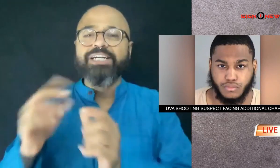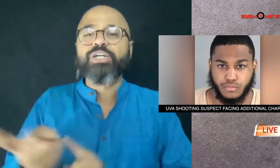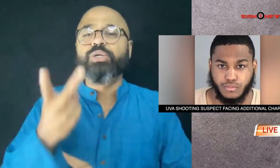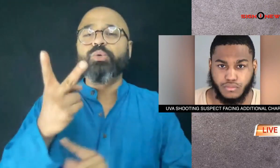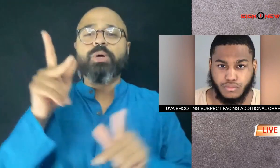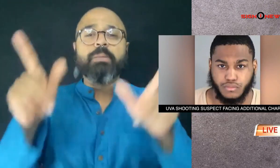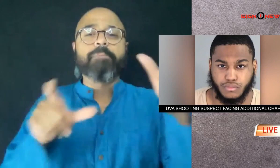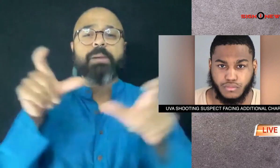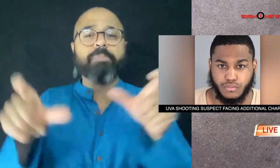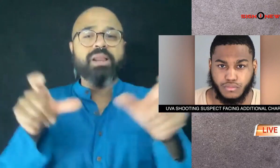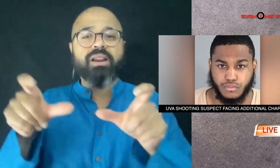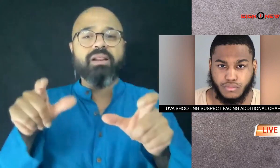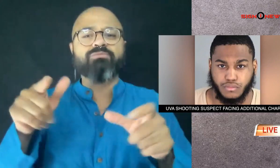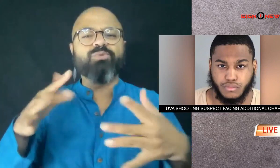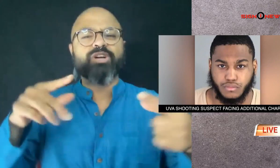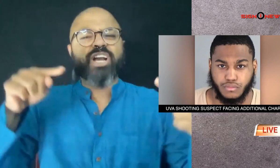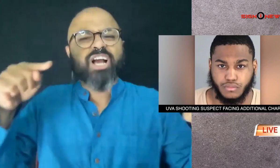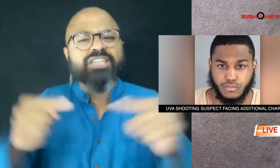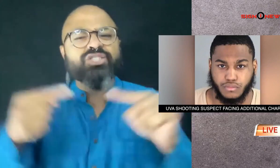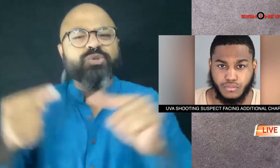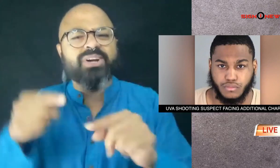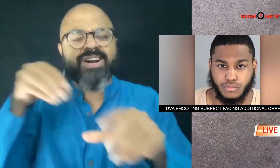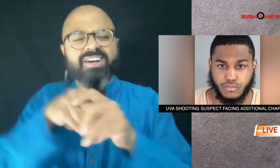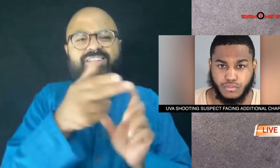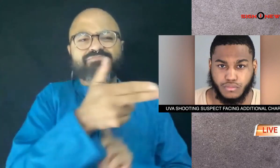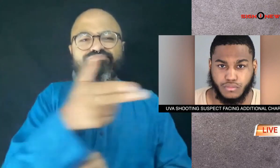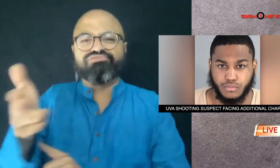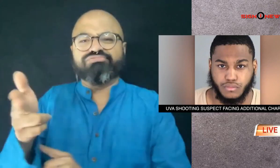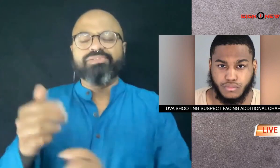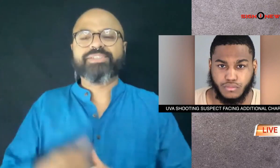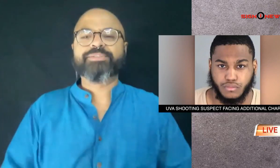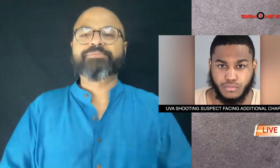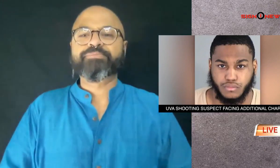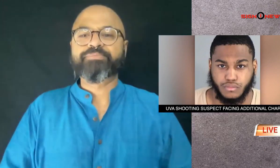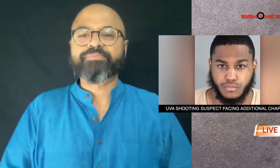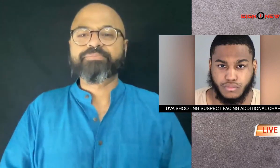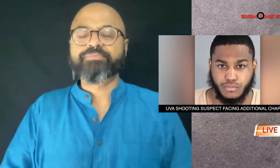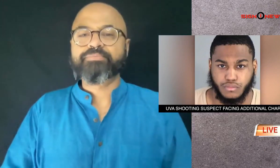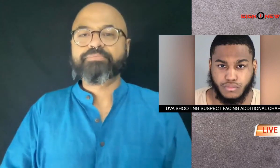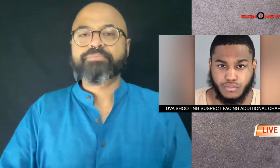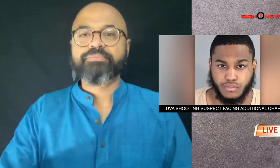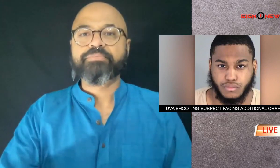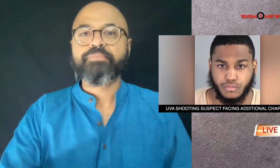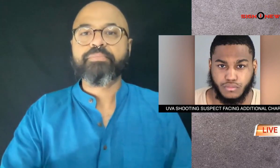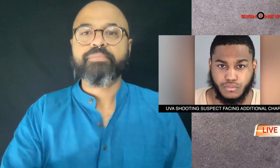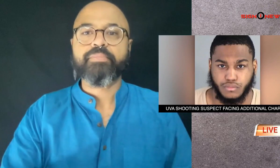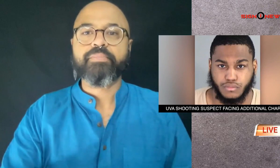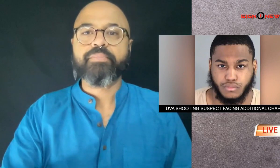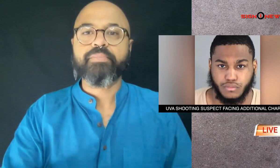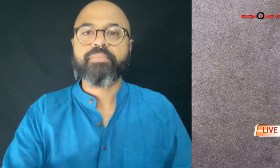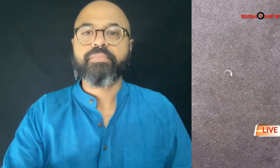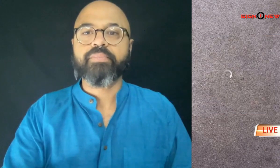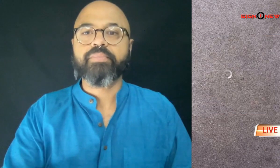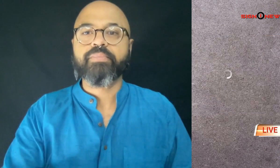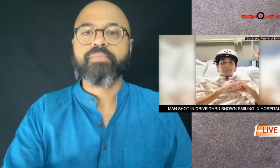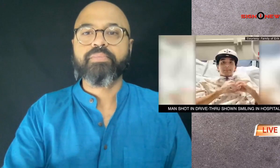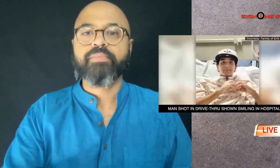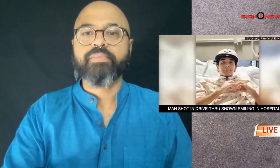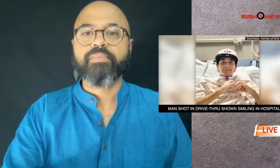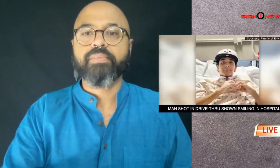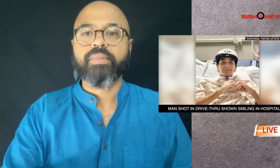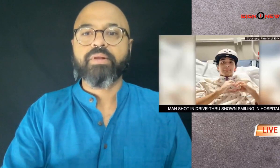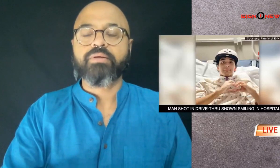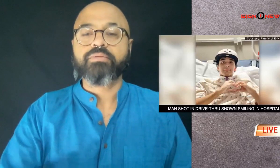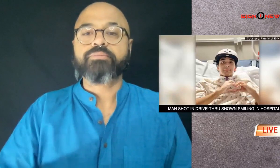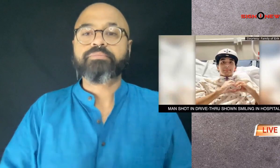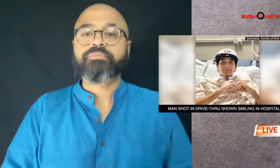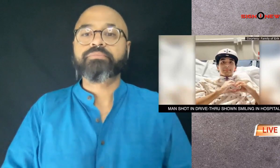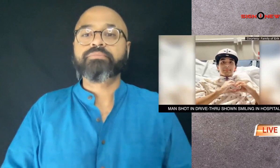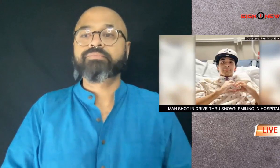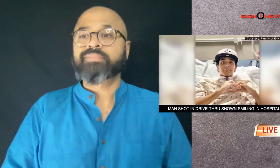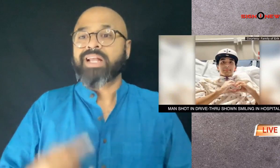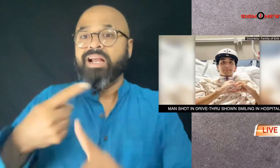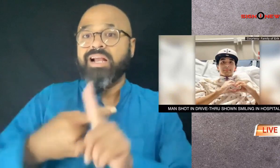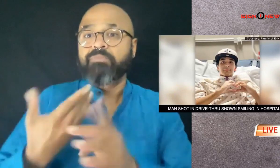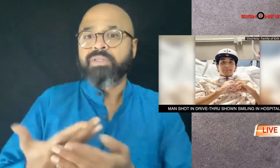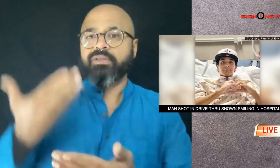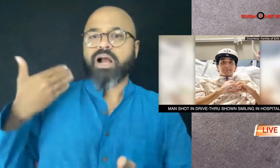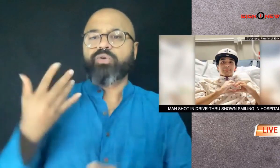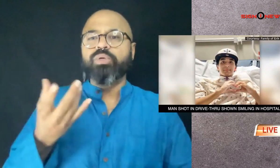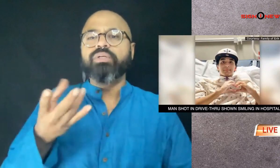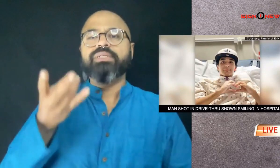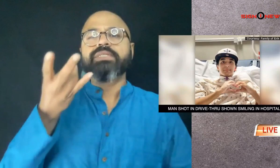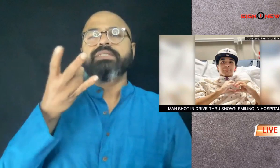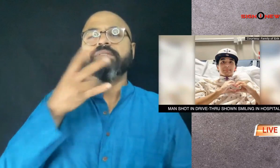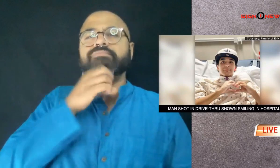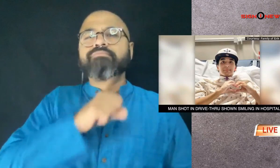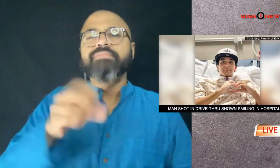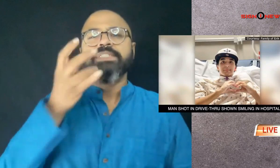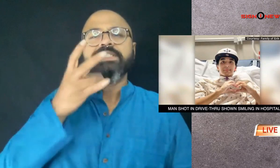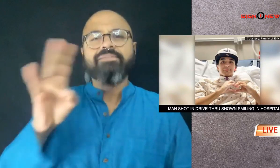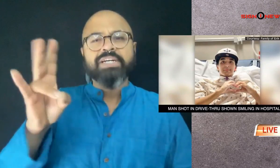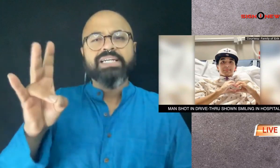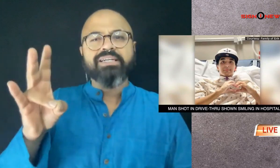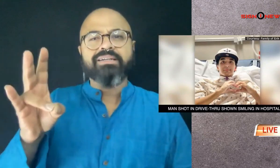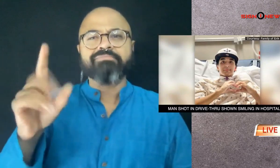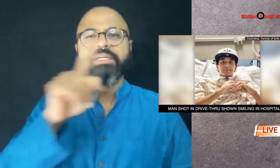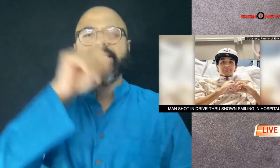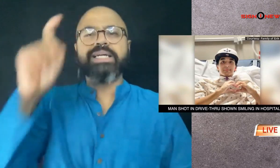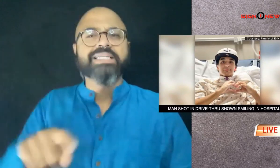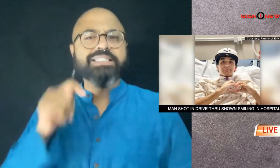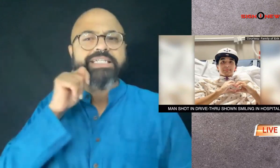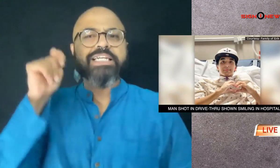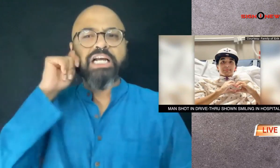shooting